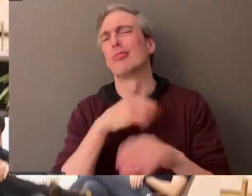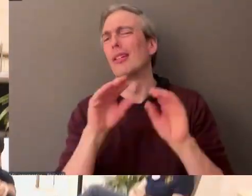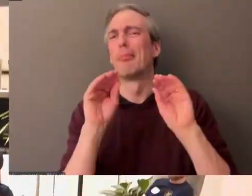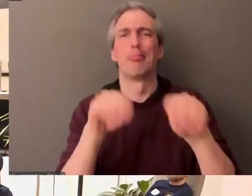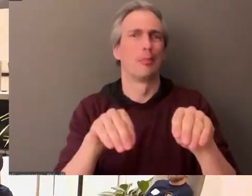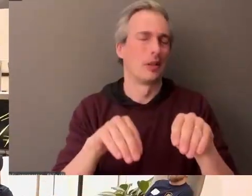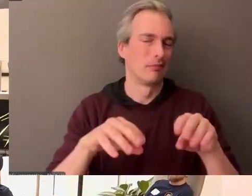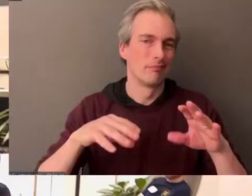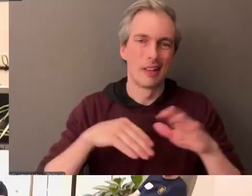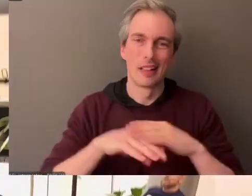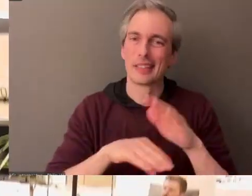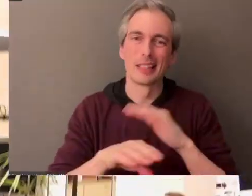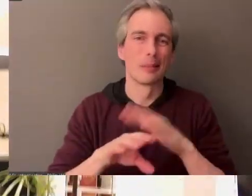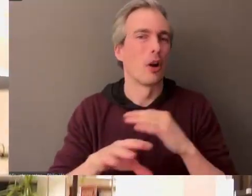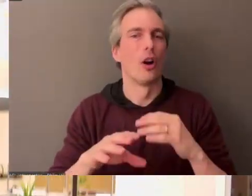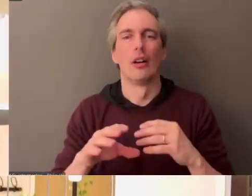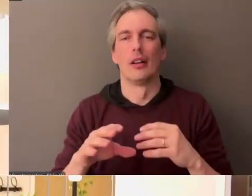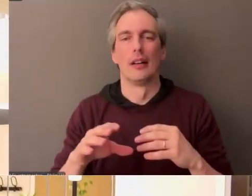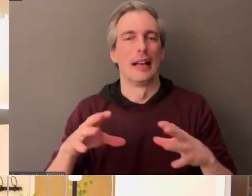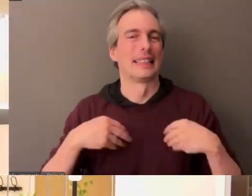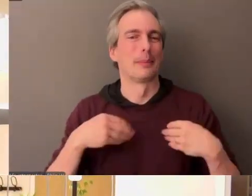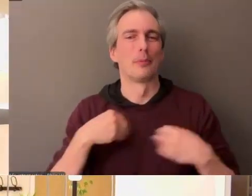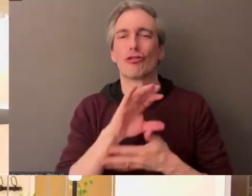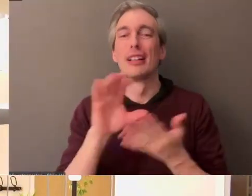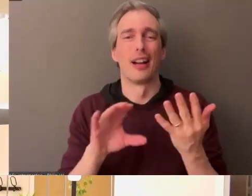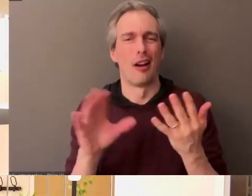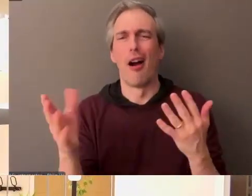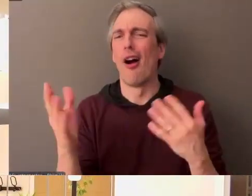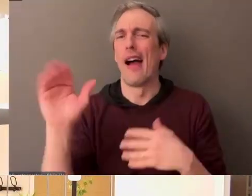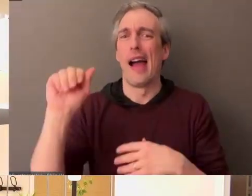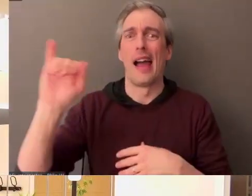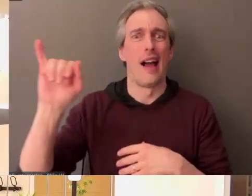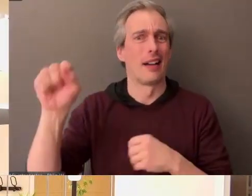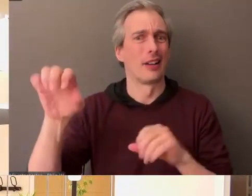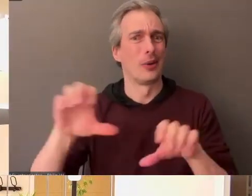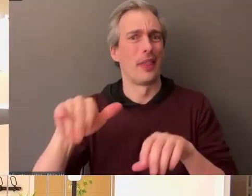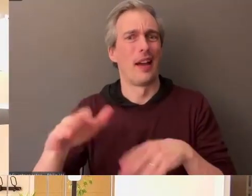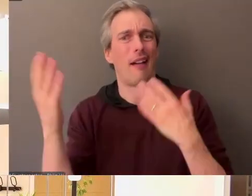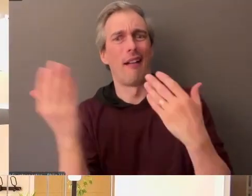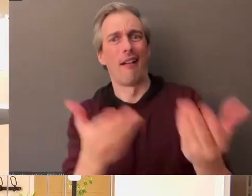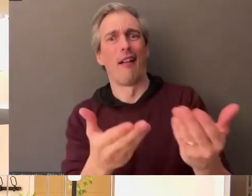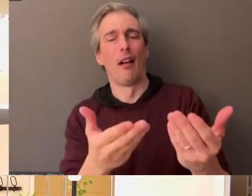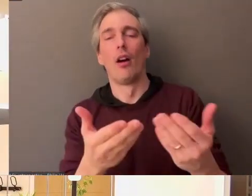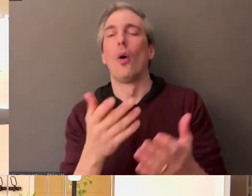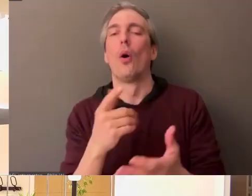What, if any, cautions should we all be prepared to respond back with?